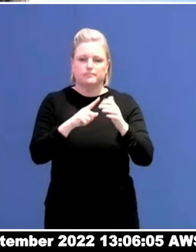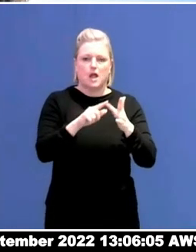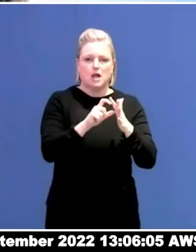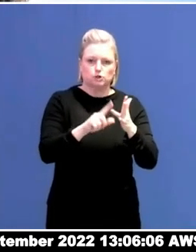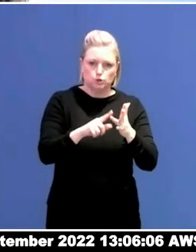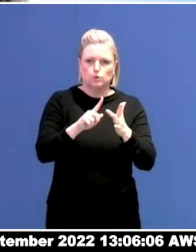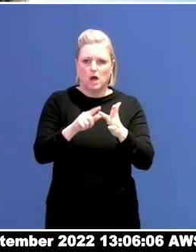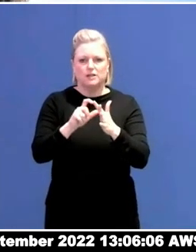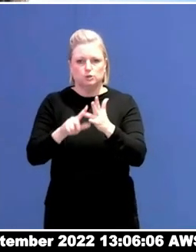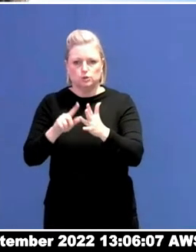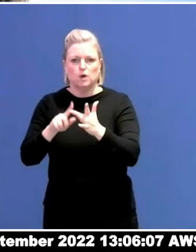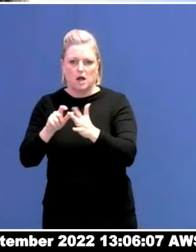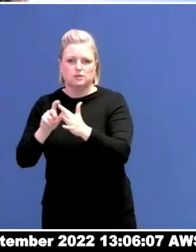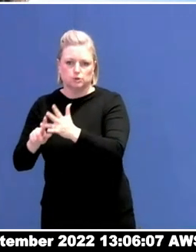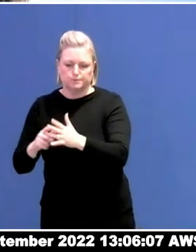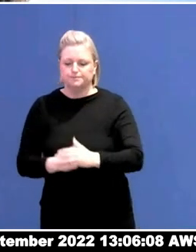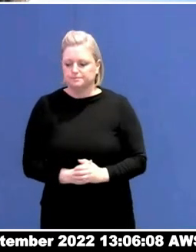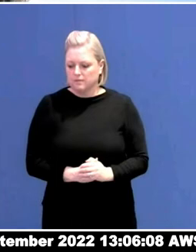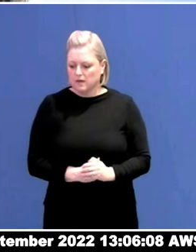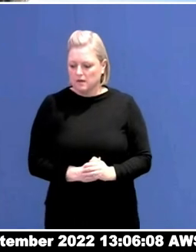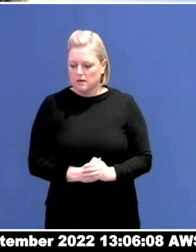I will now ask Mr Griffin to ask you some questions.